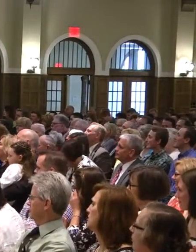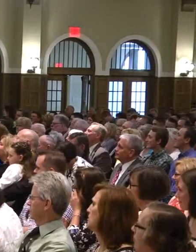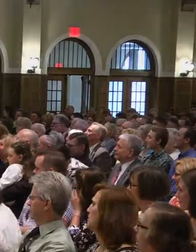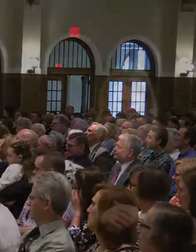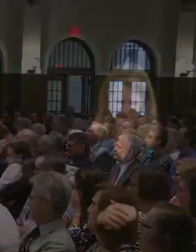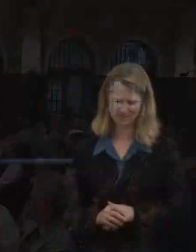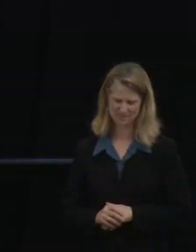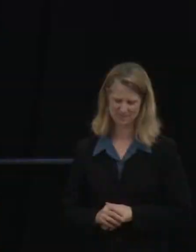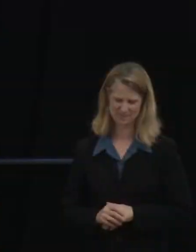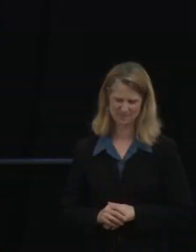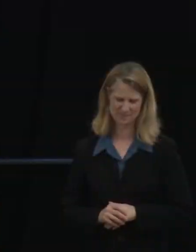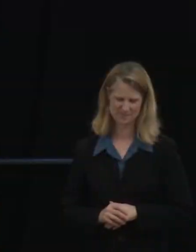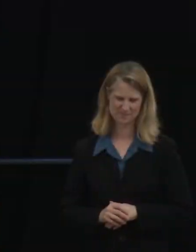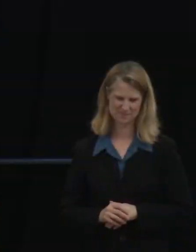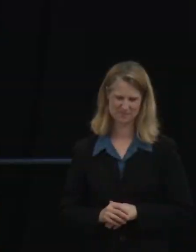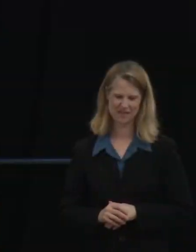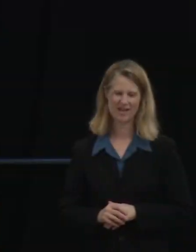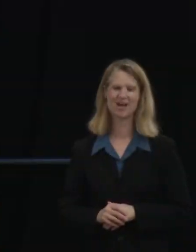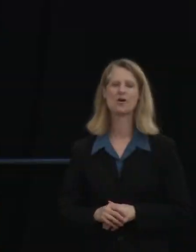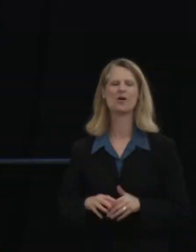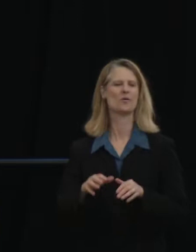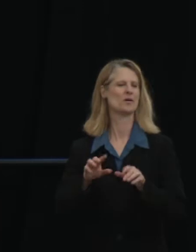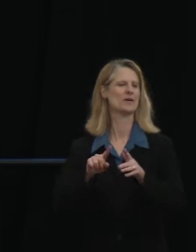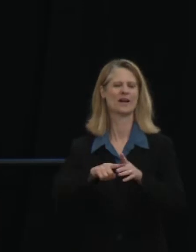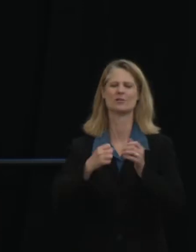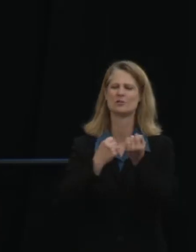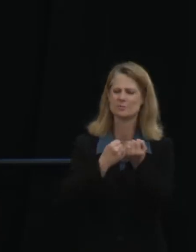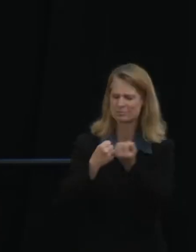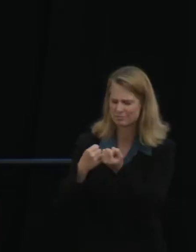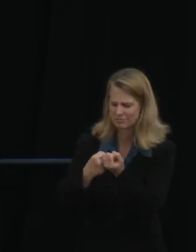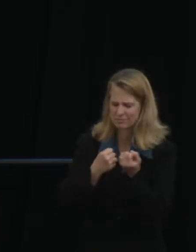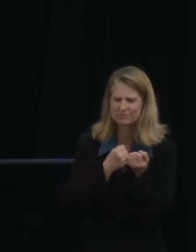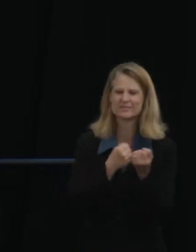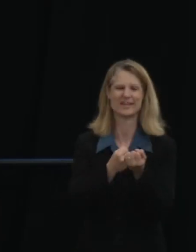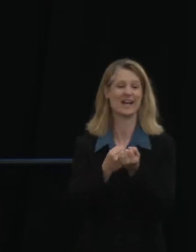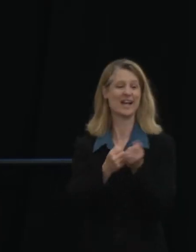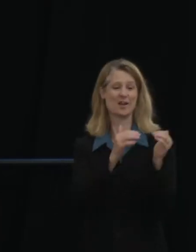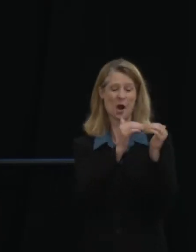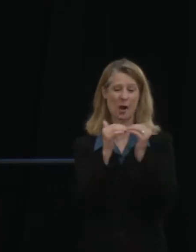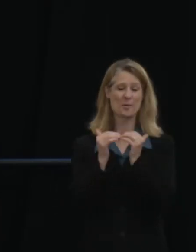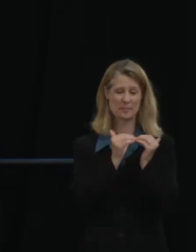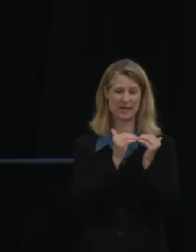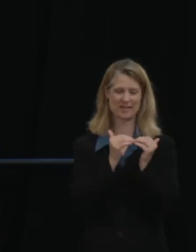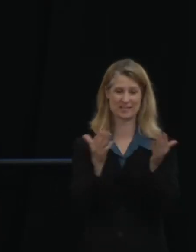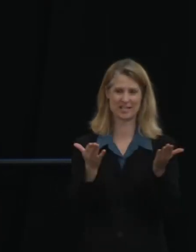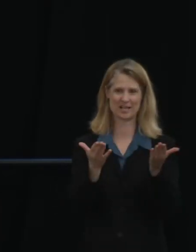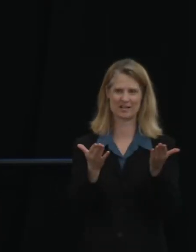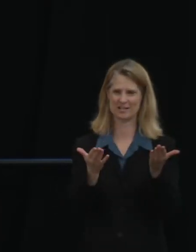We stood shoulder to shoulder, and began to recognize that our peers were rich in the qualities you can't always teach.